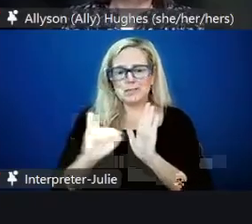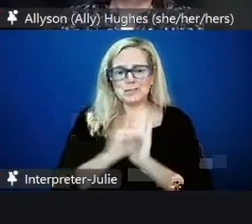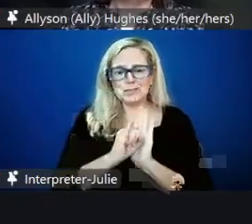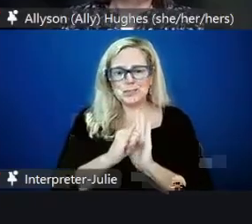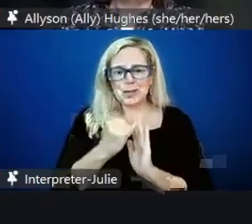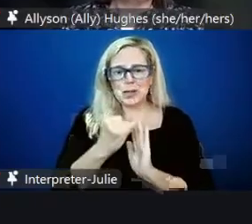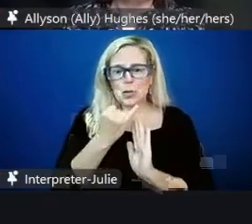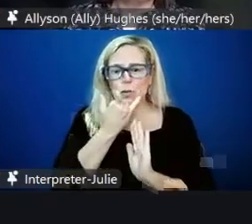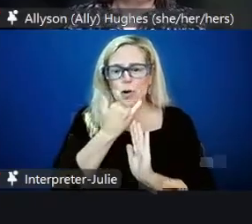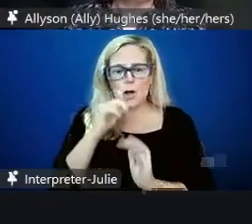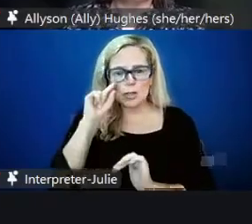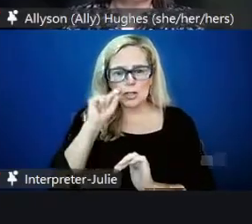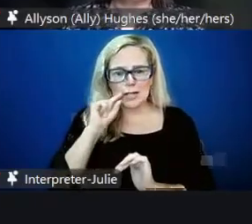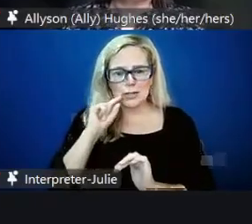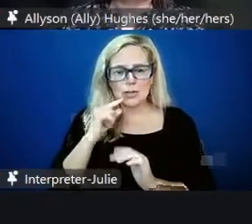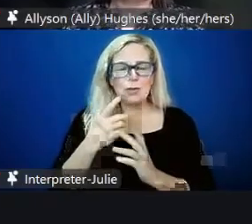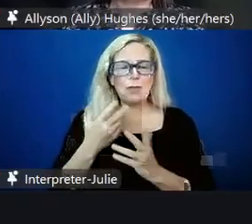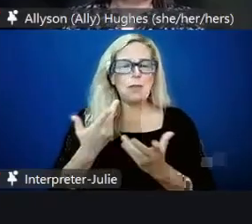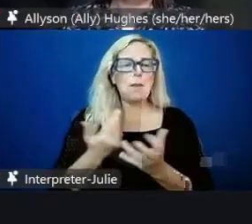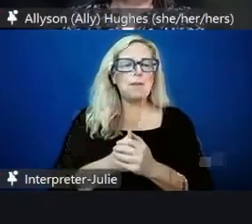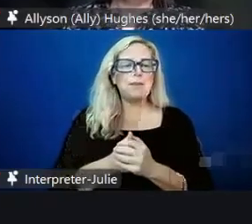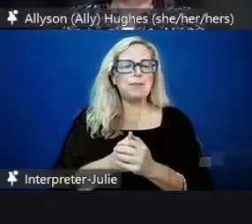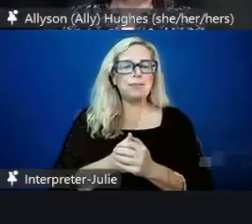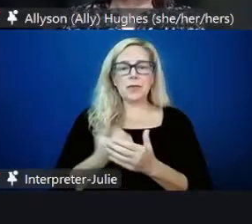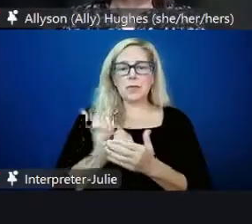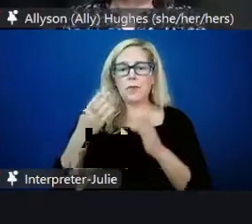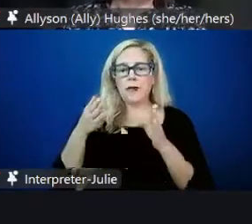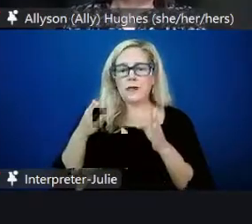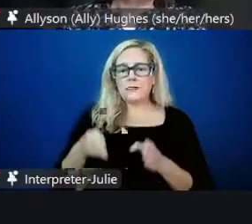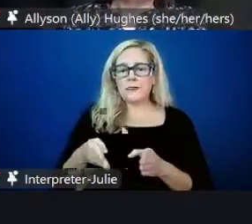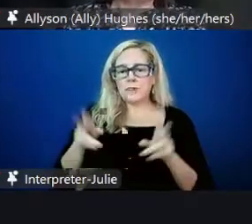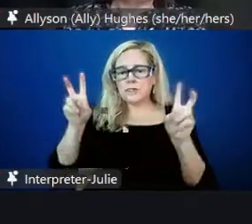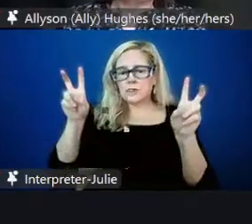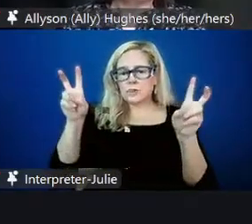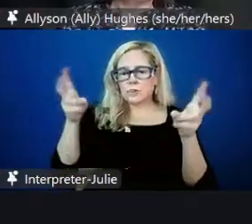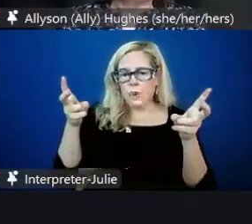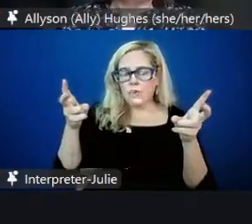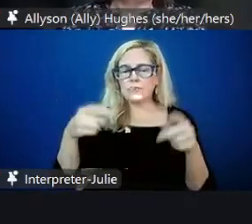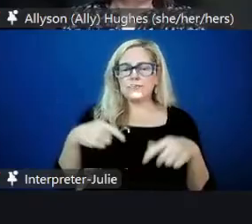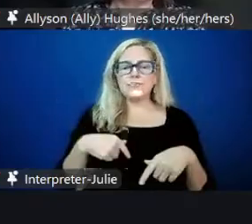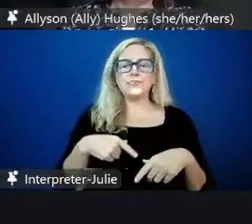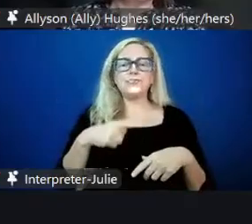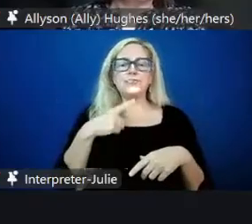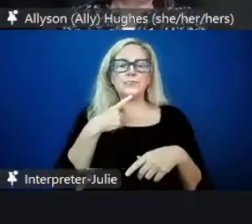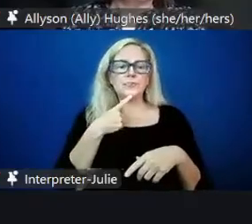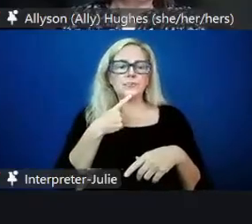on this topic. One person noted the intersectionality of being trans and chronically ill is incredibly significant.